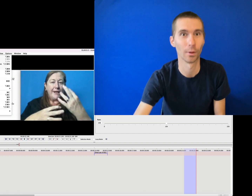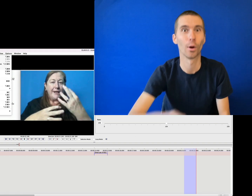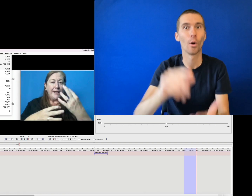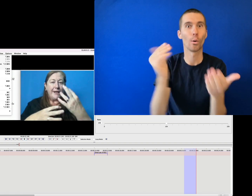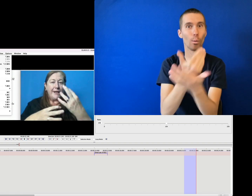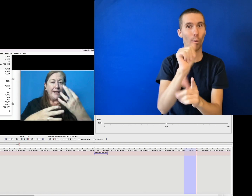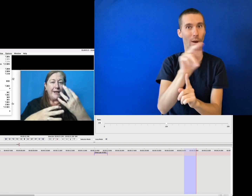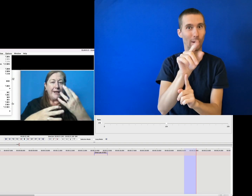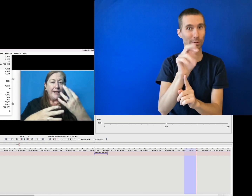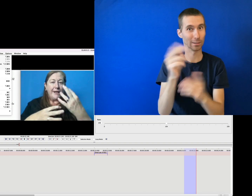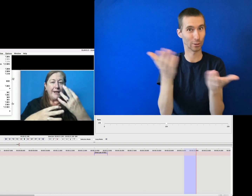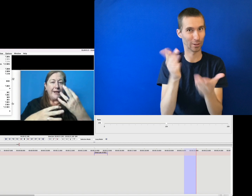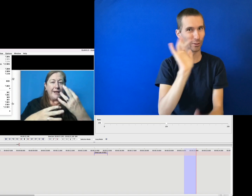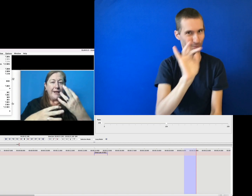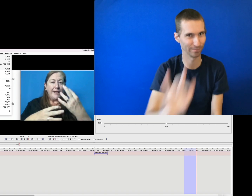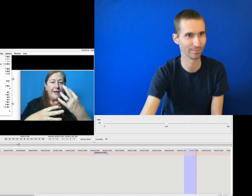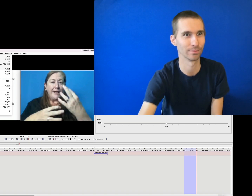Then, with the dropdown menu, select "New Annotation Here".